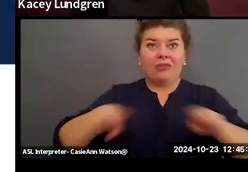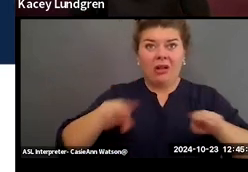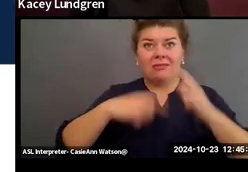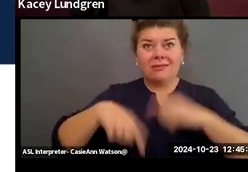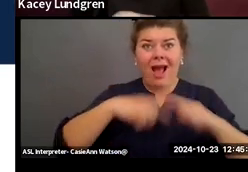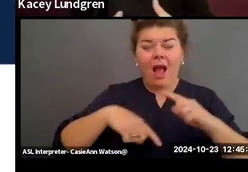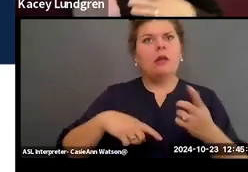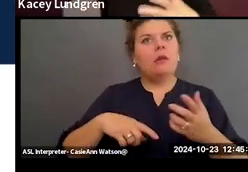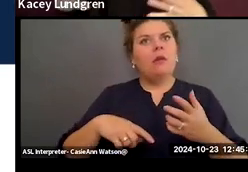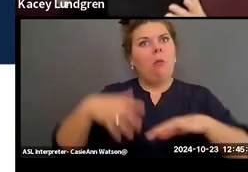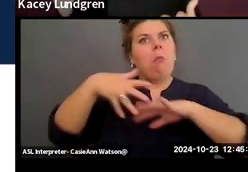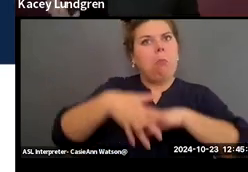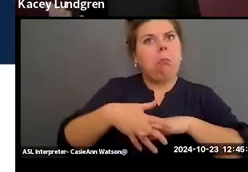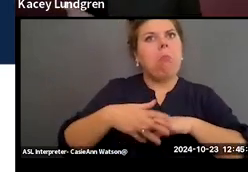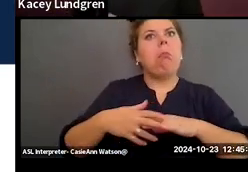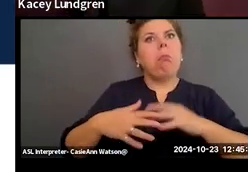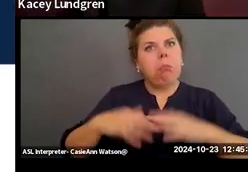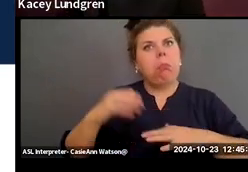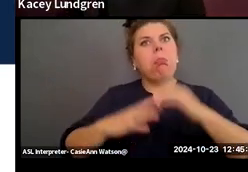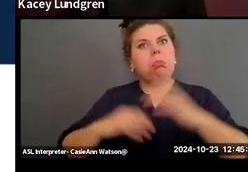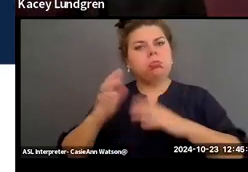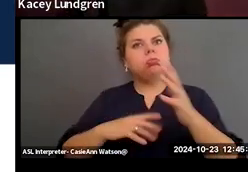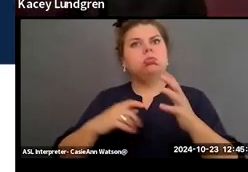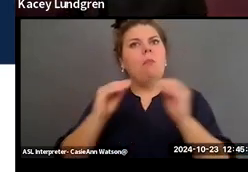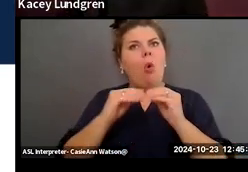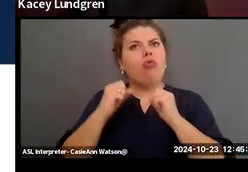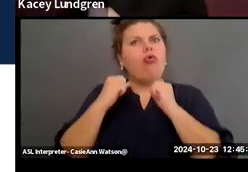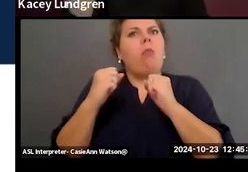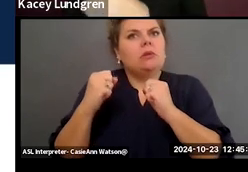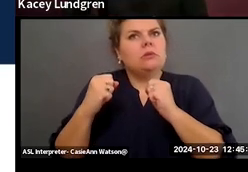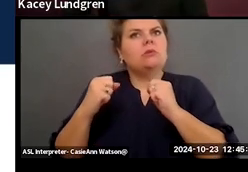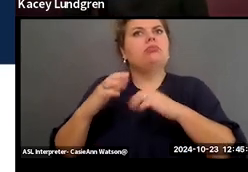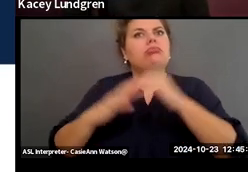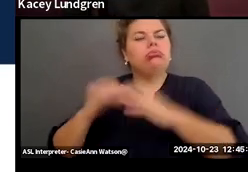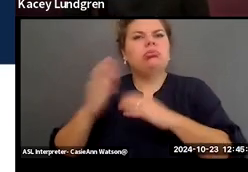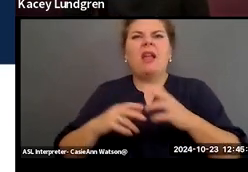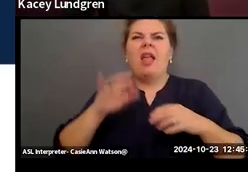and gradually a more robust communication system has developed since then. They dropped the name Gestuno,